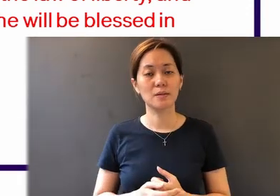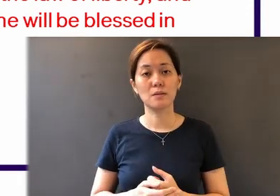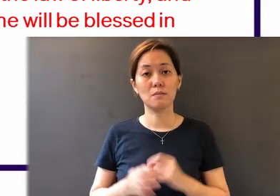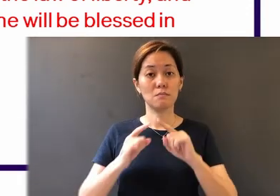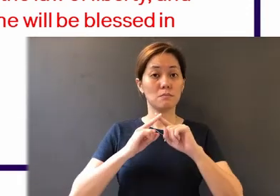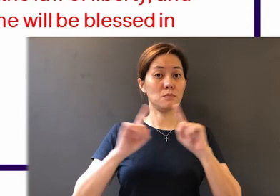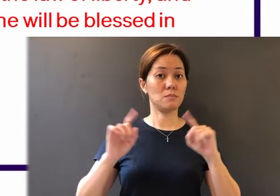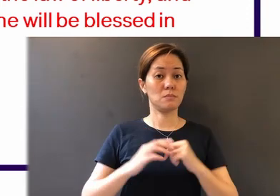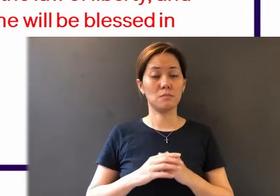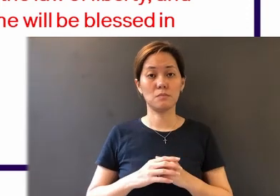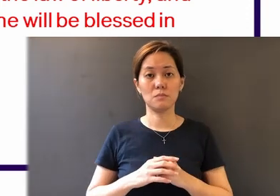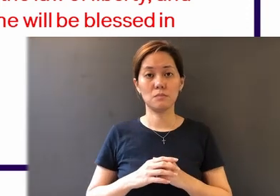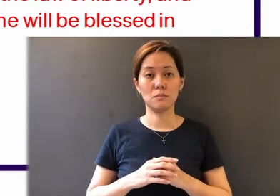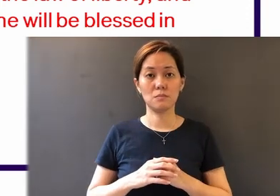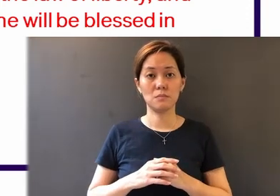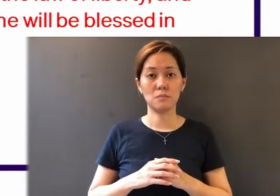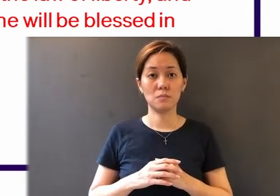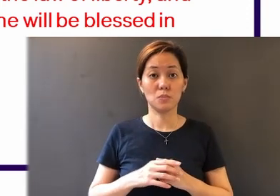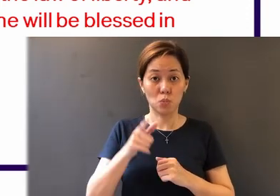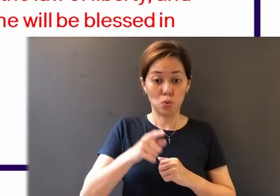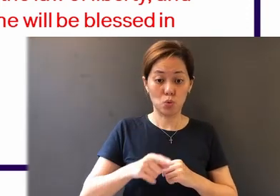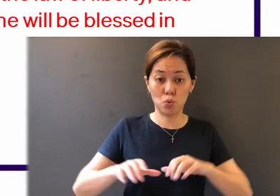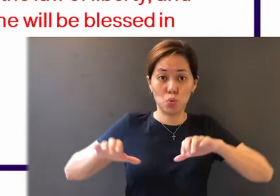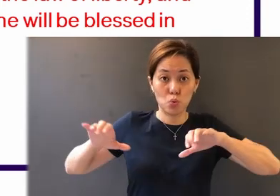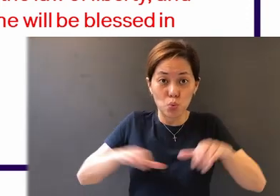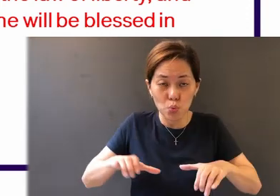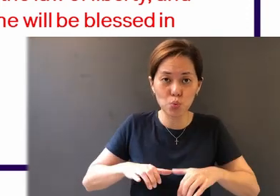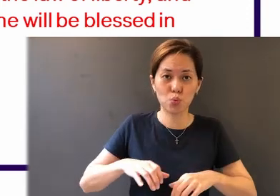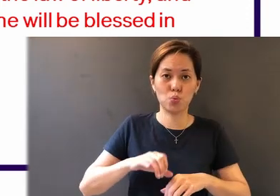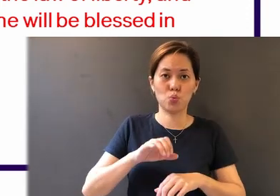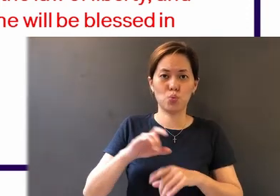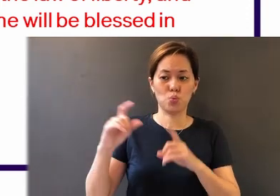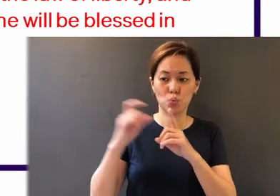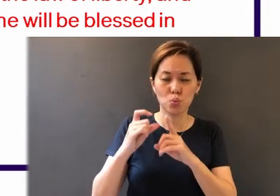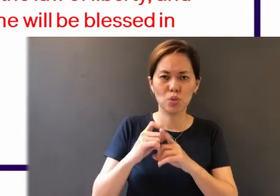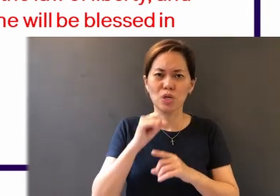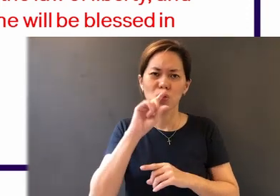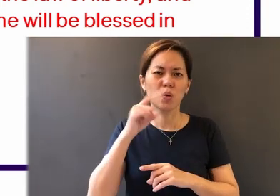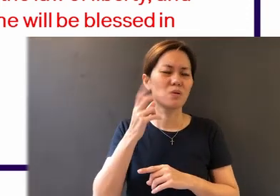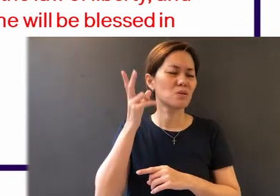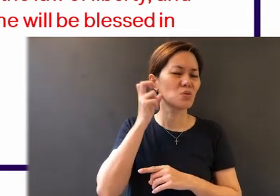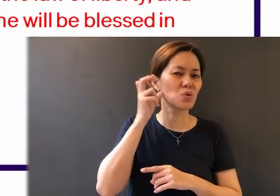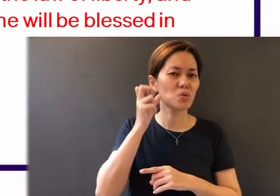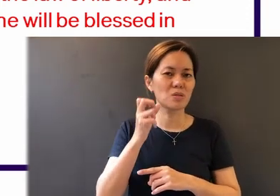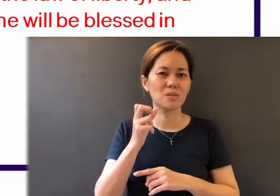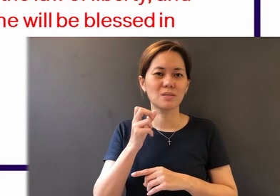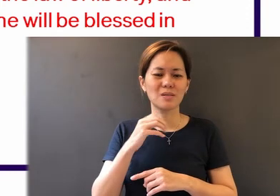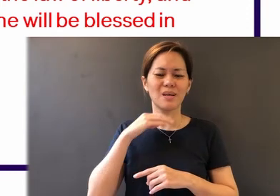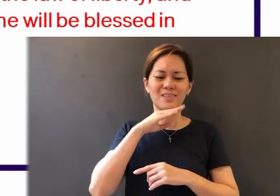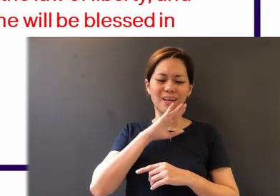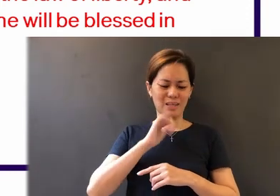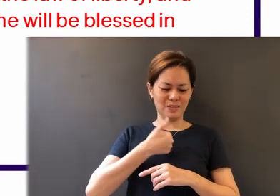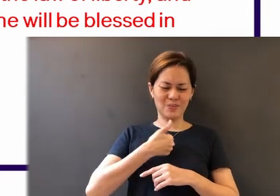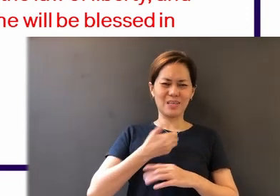But be doers of the word, and not hearers only, deceiving yourselves.